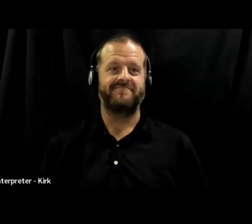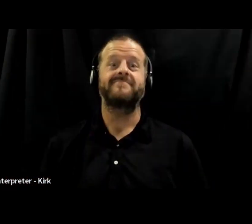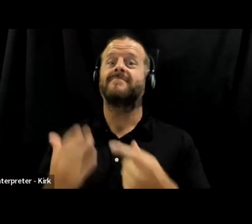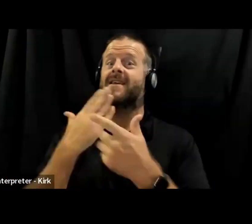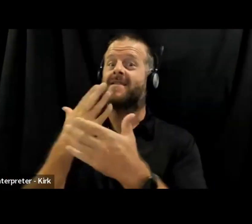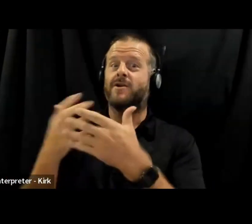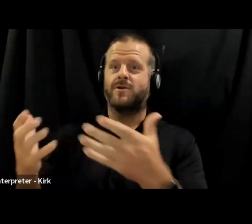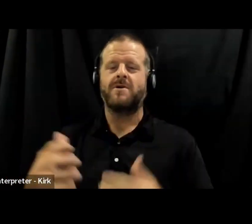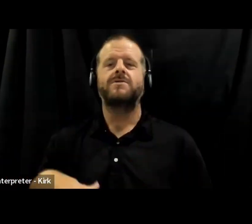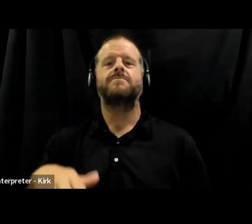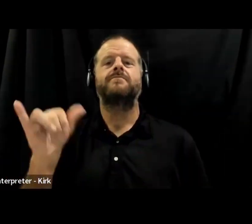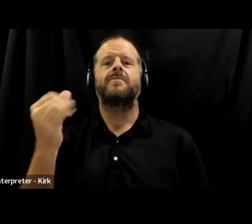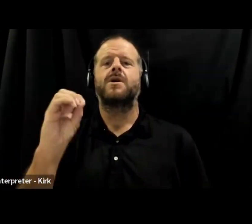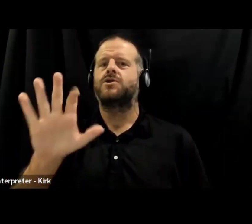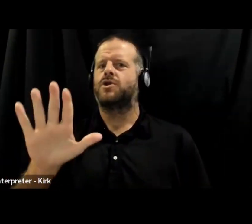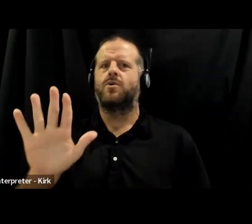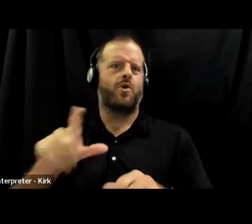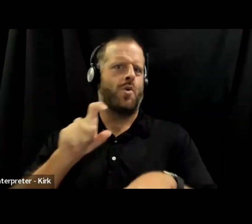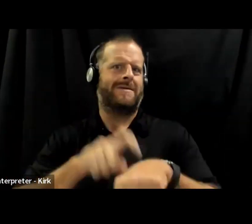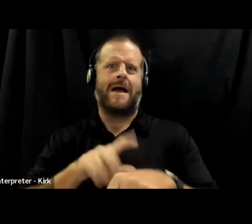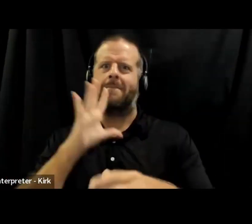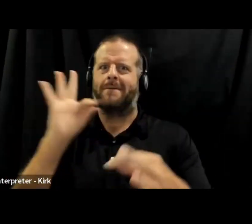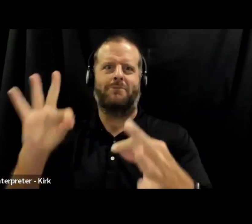Joe, your timing was clearly perfect, right?